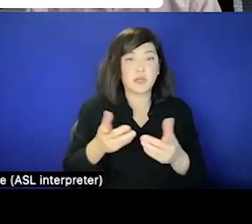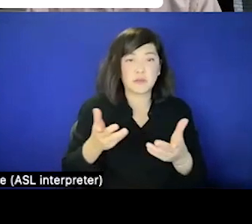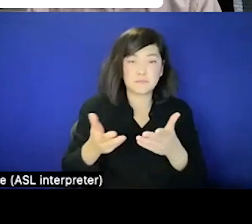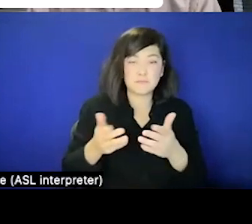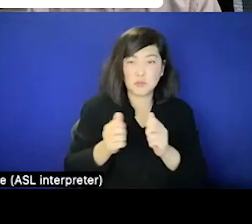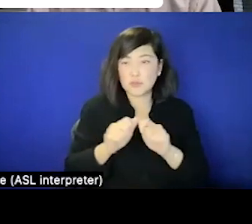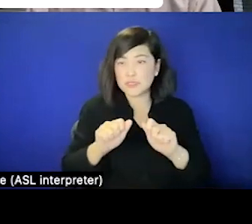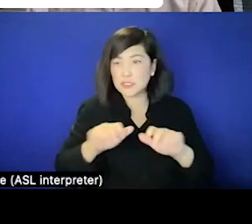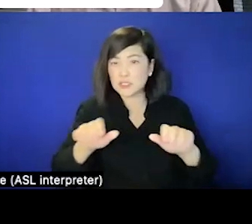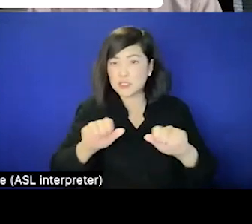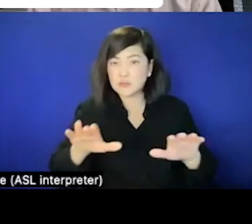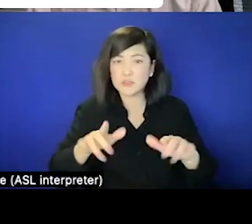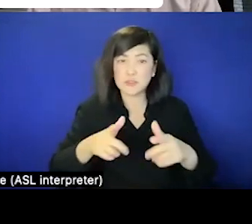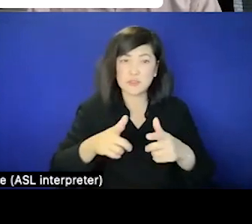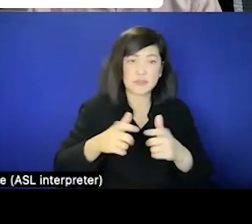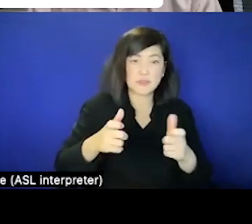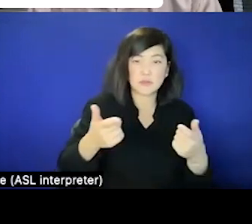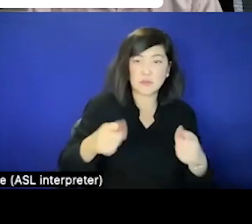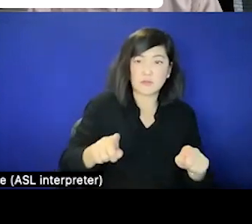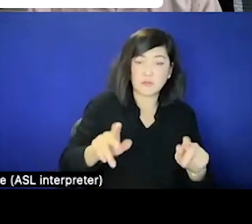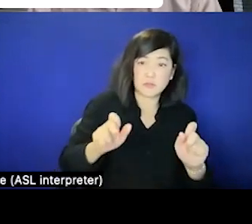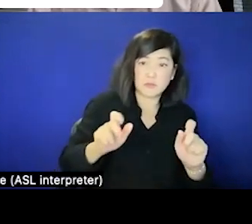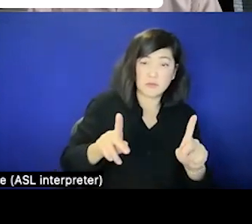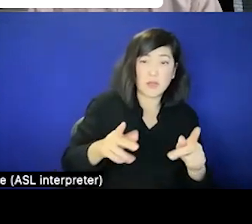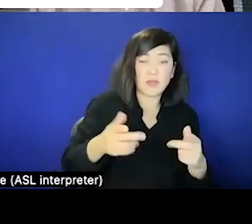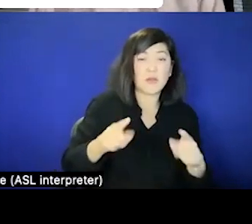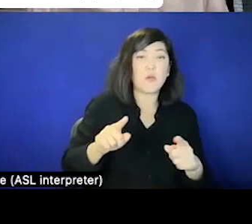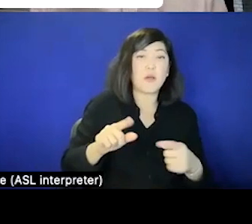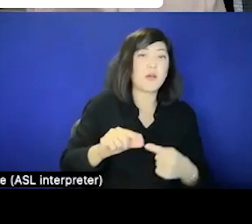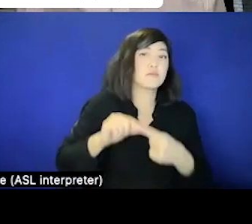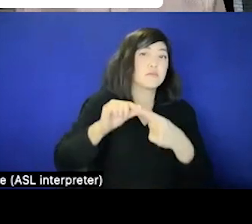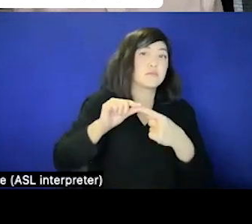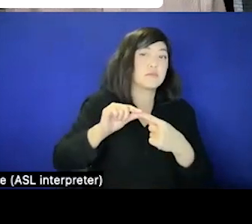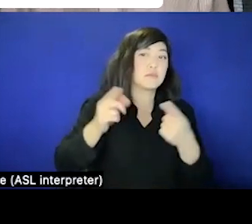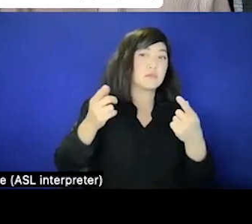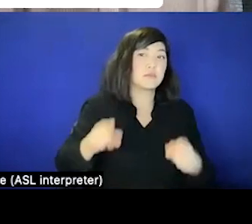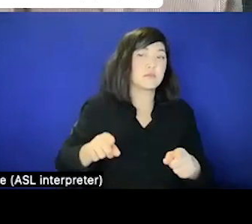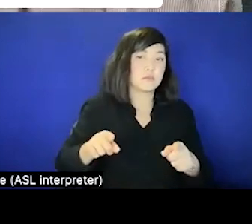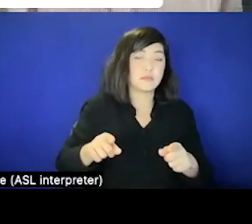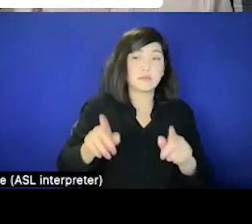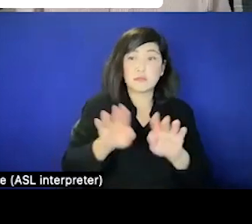are allowed and when there are exceptions. The important thing there is not whether